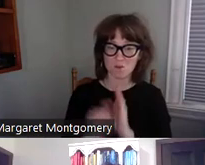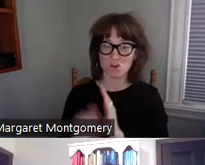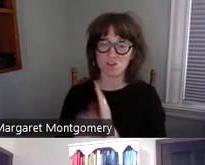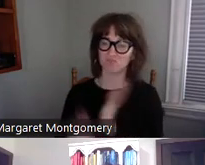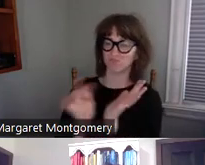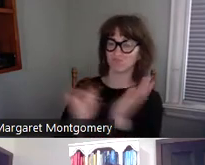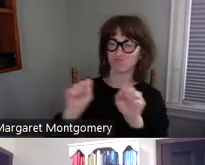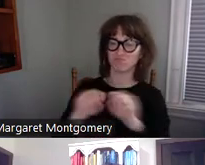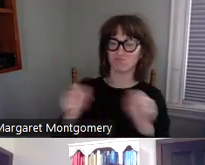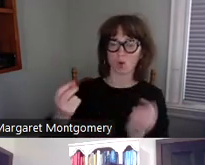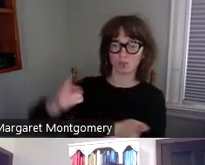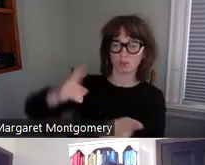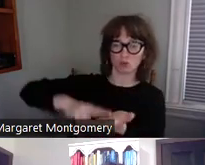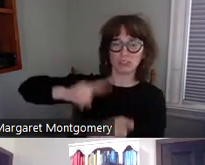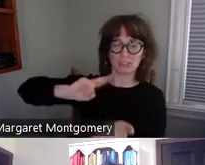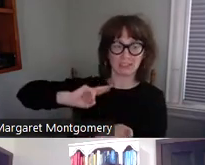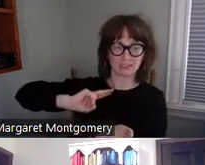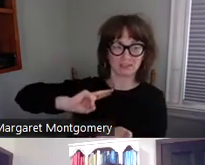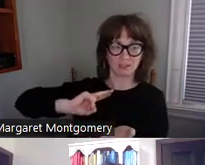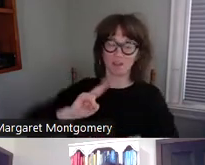and resistance, The Dakota is still here, and